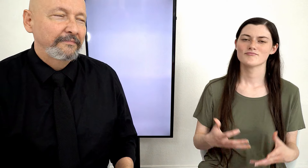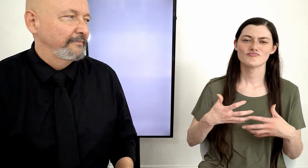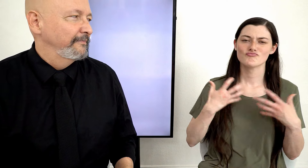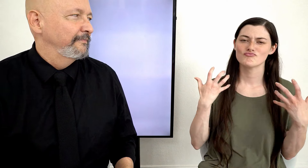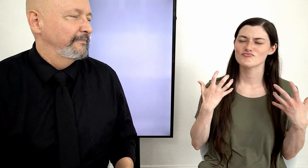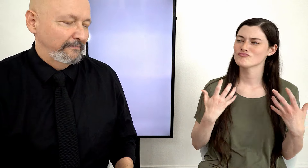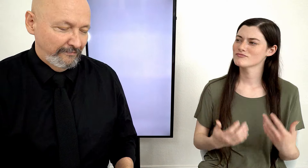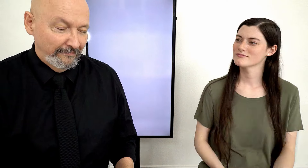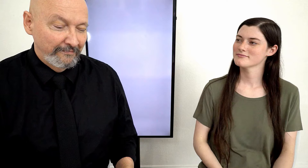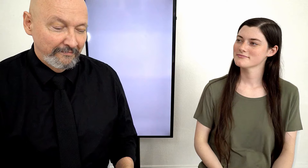angry